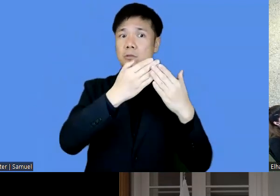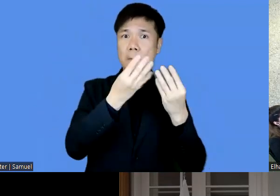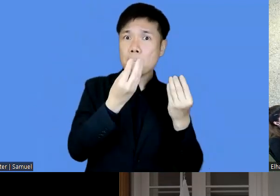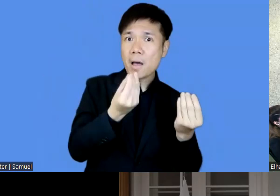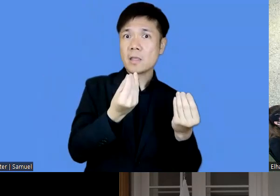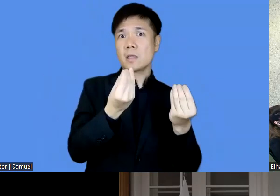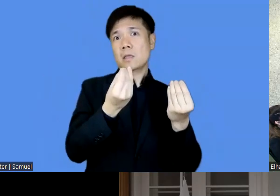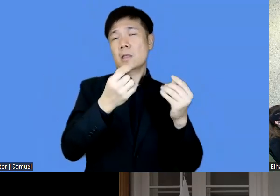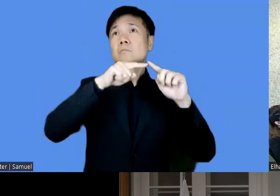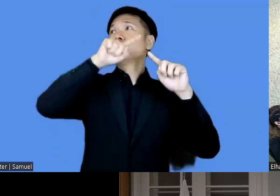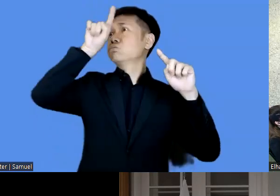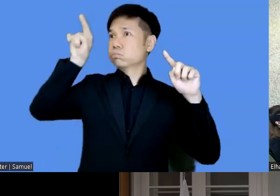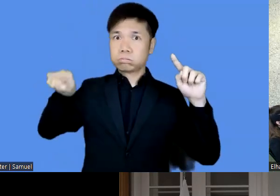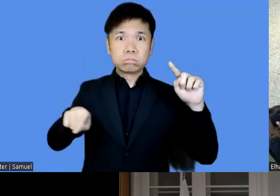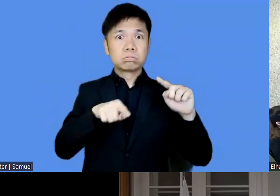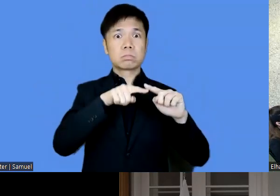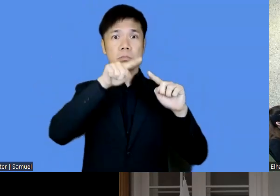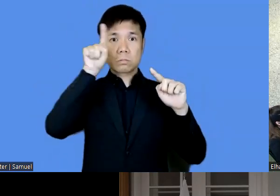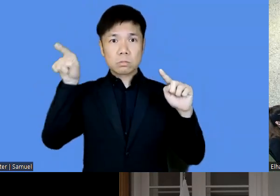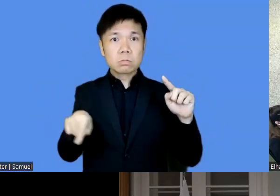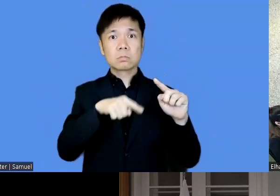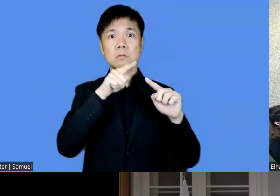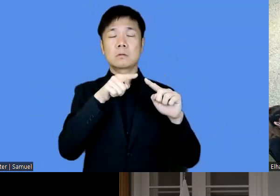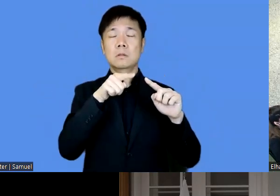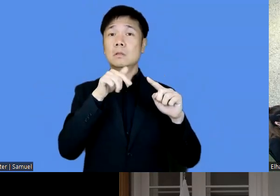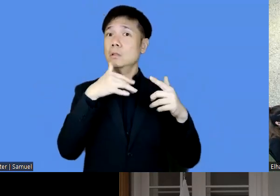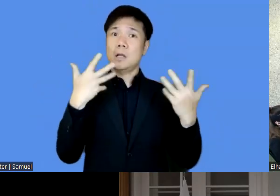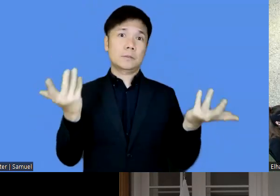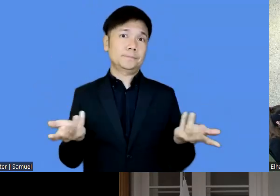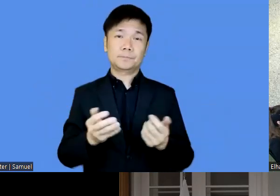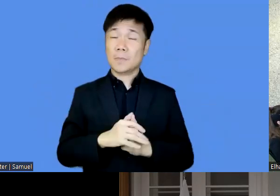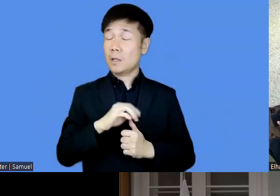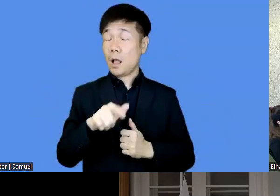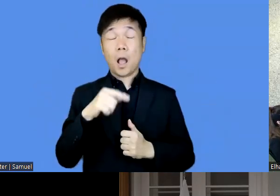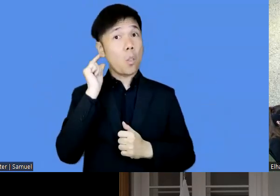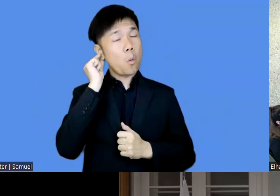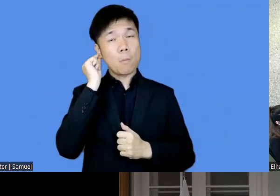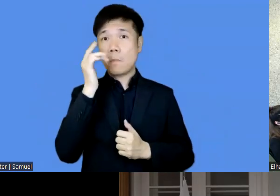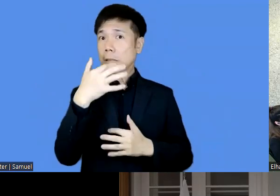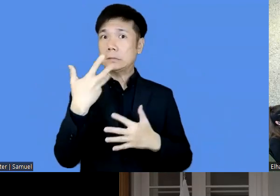by again that aggravates the possibility of being exposed to sexual and gender-based violence.